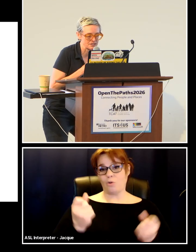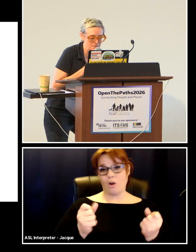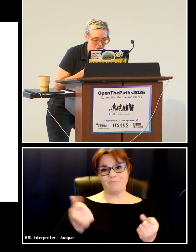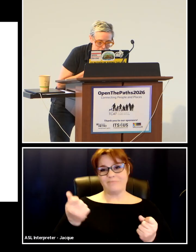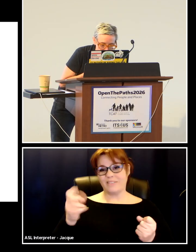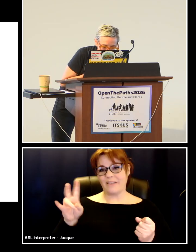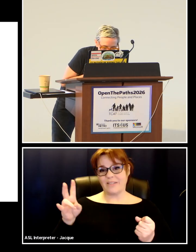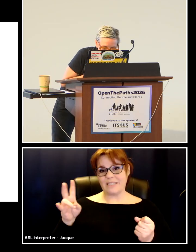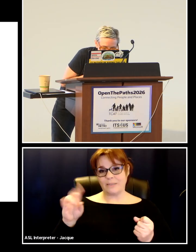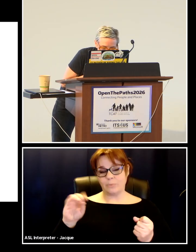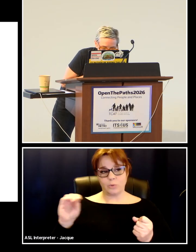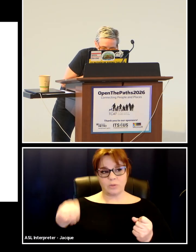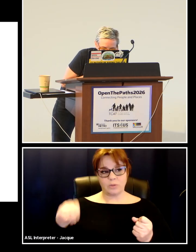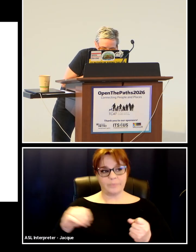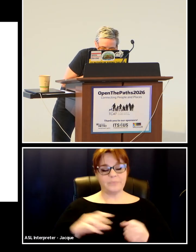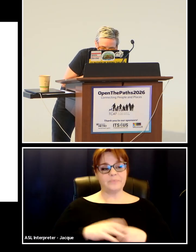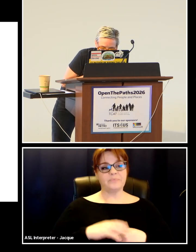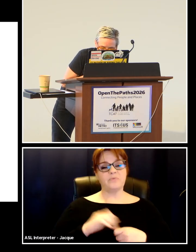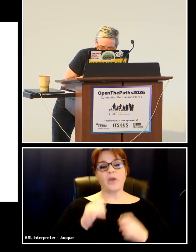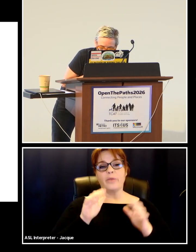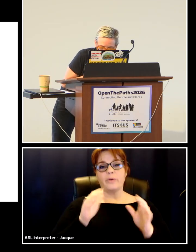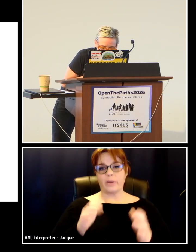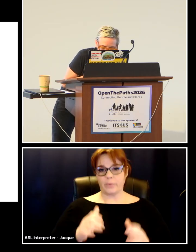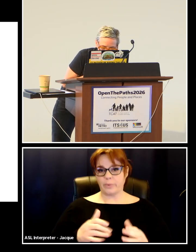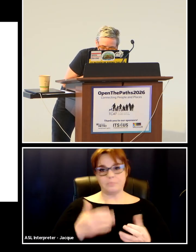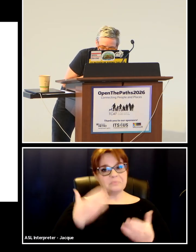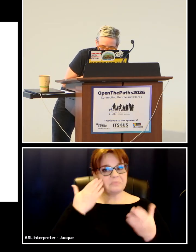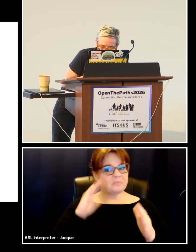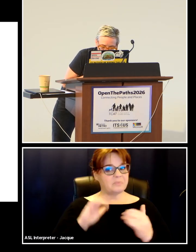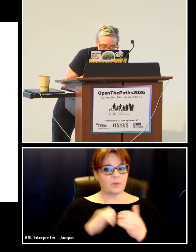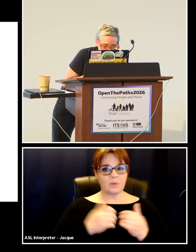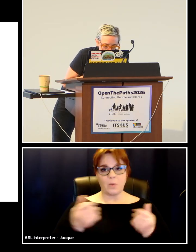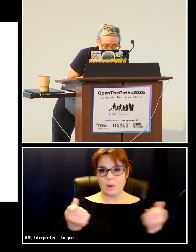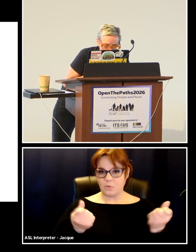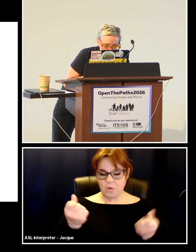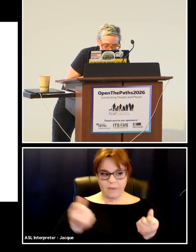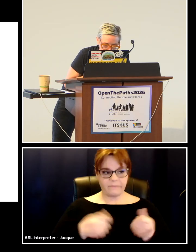there's some other other categories is too doesn't know how to drive or can't afford the cost of a